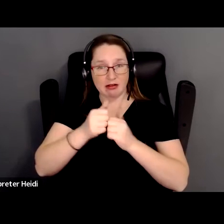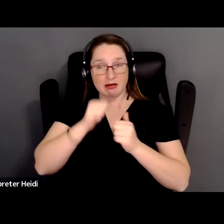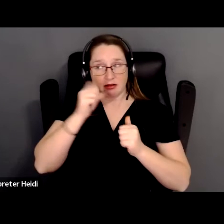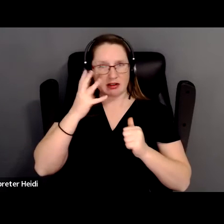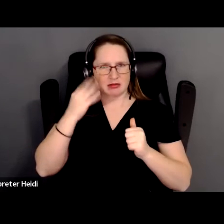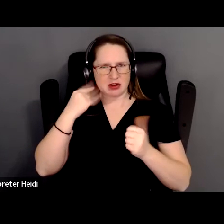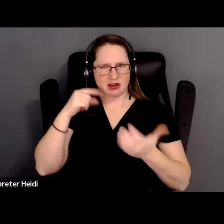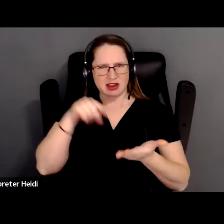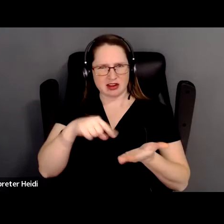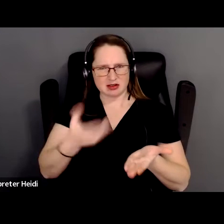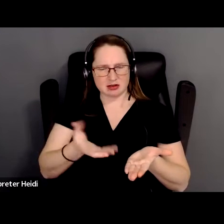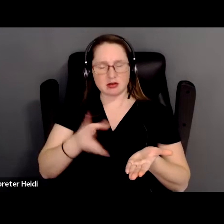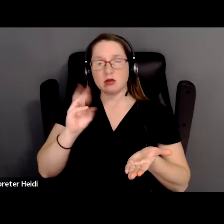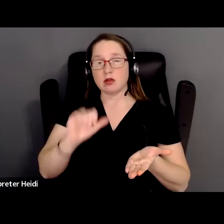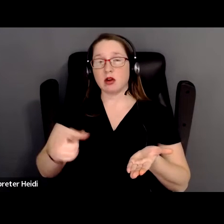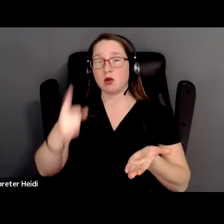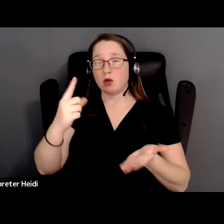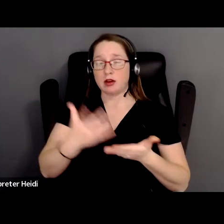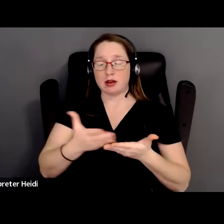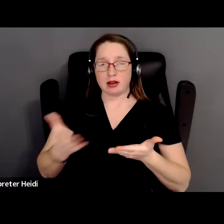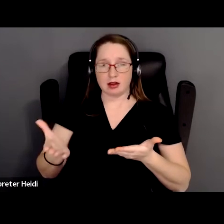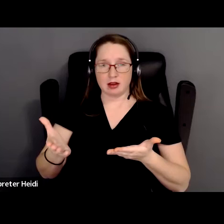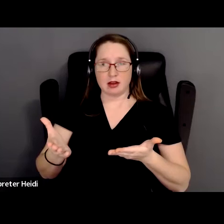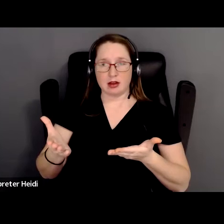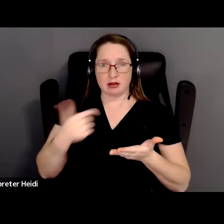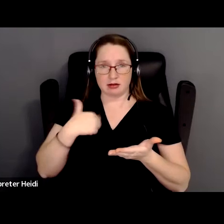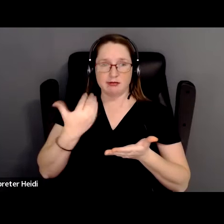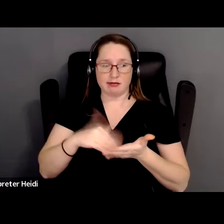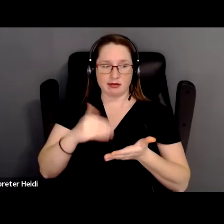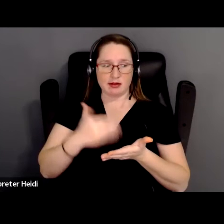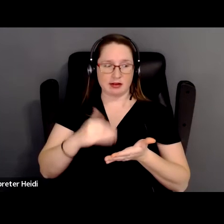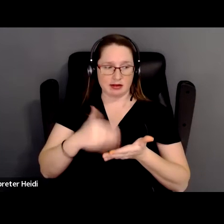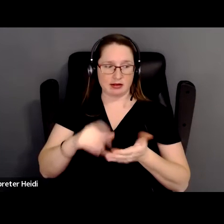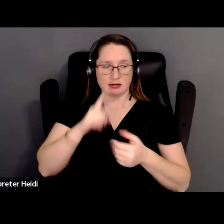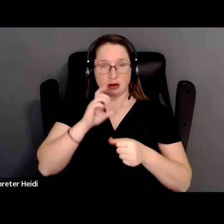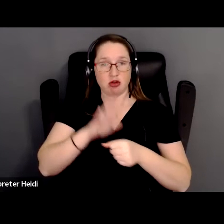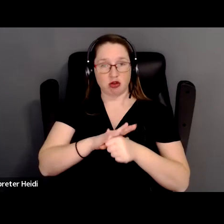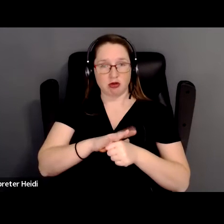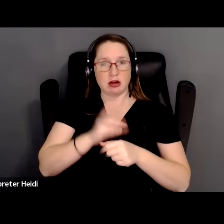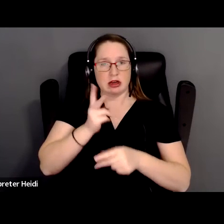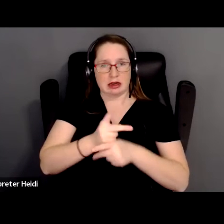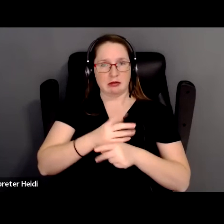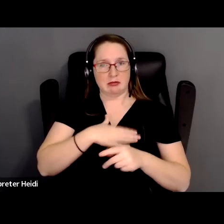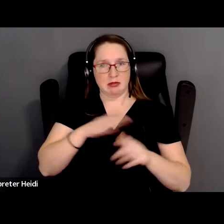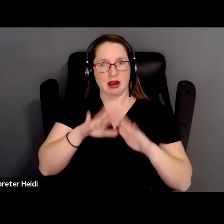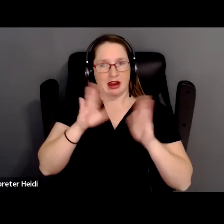Well, one of the things that I constantly do is make sure that keeping my house is in my support.